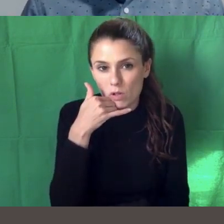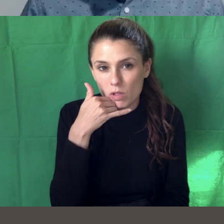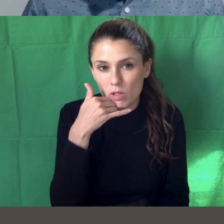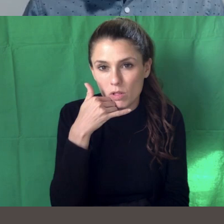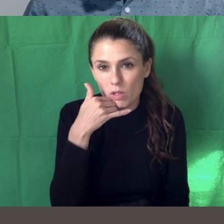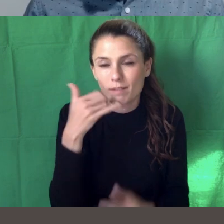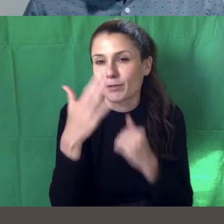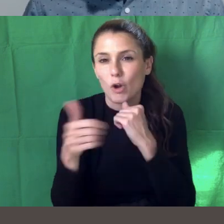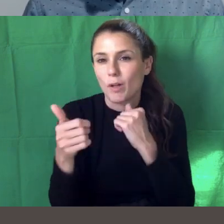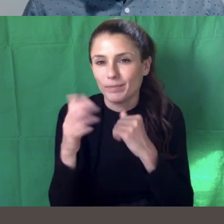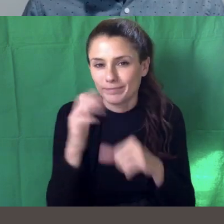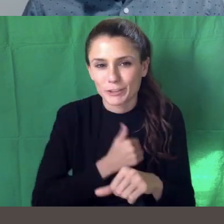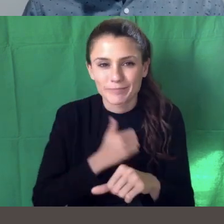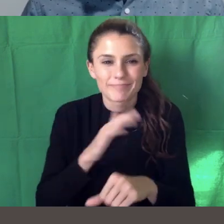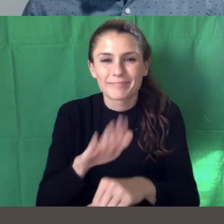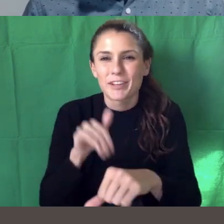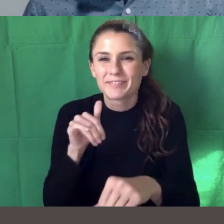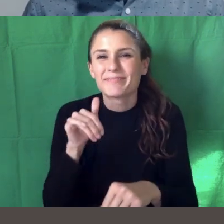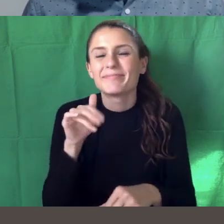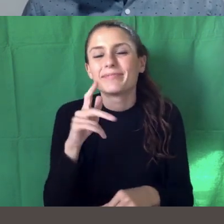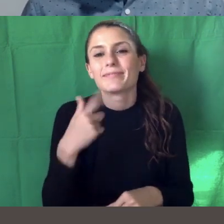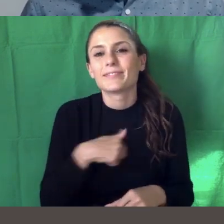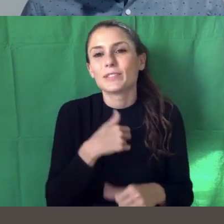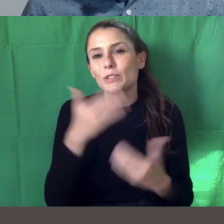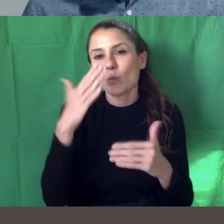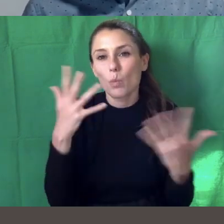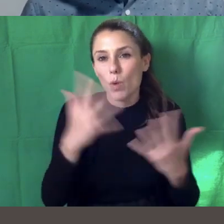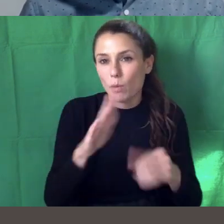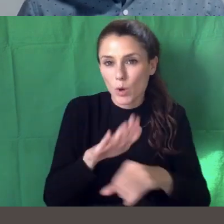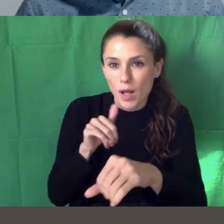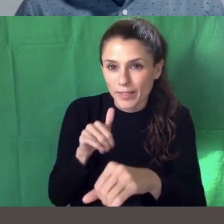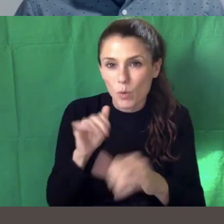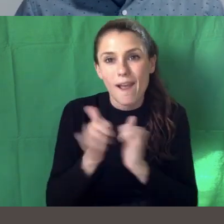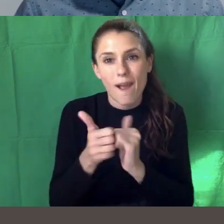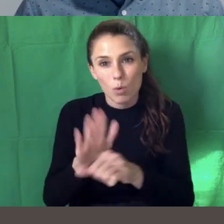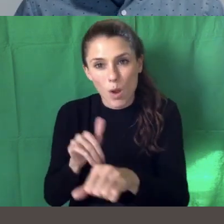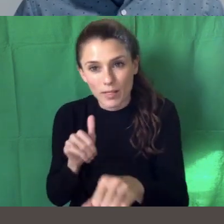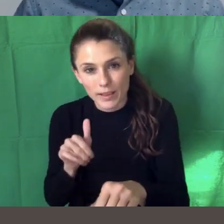And we don't yet know what we're calling or how we're calling it. We just know that it's a call.